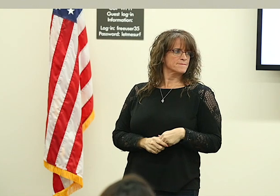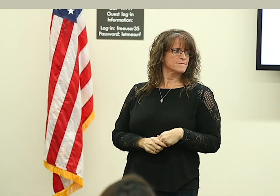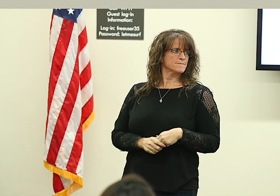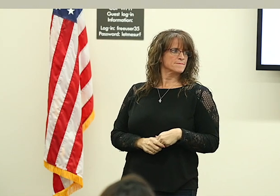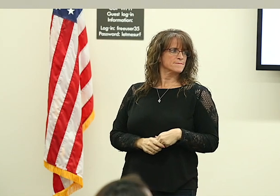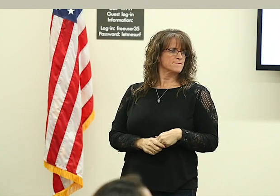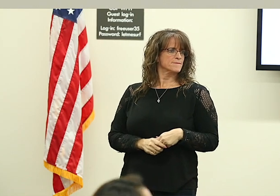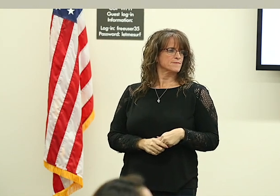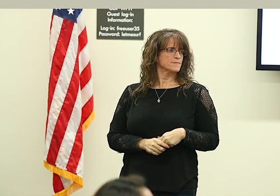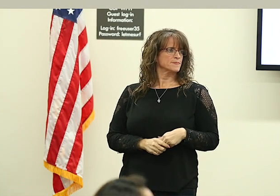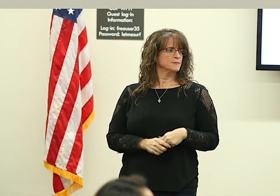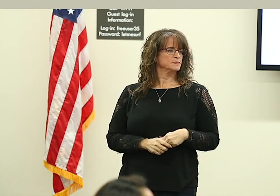I would...